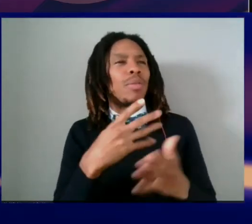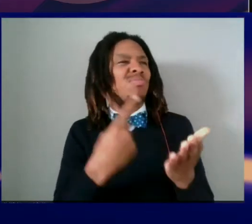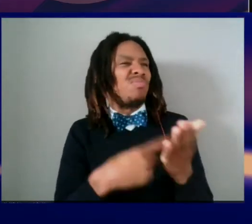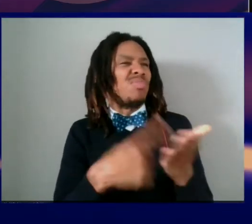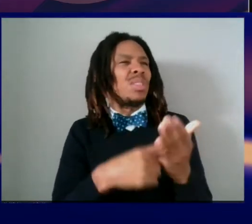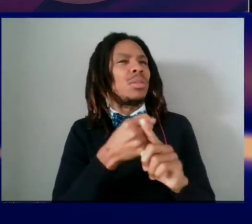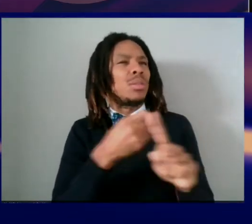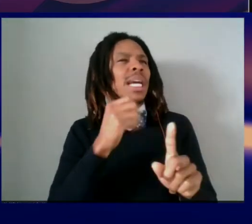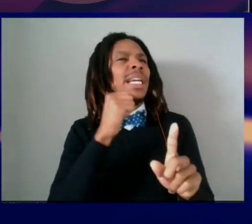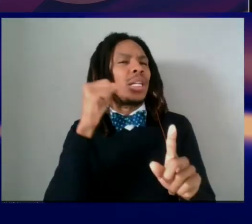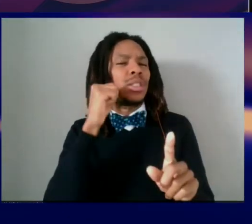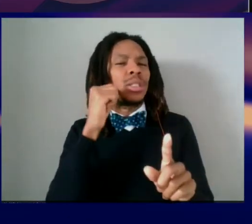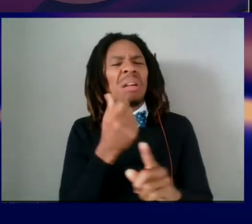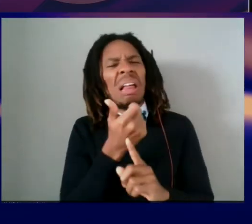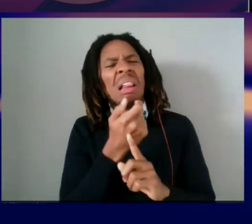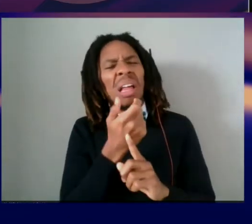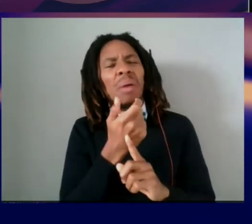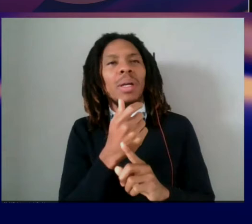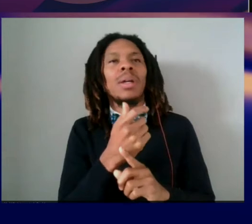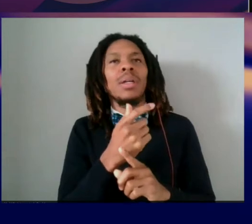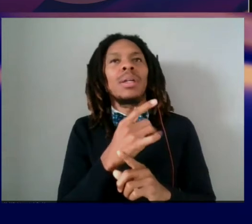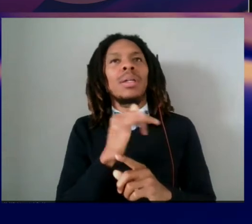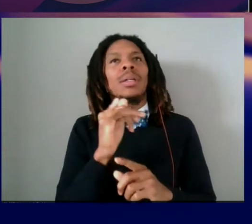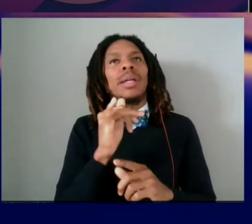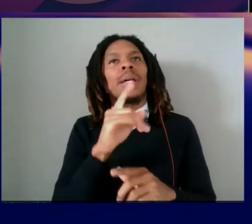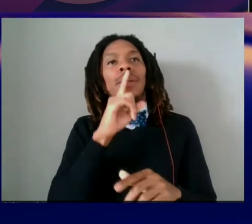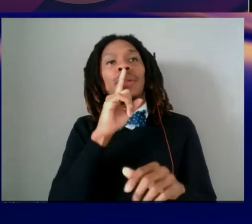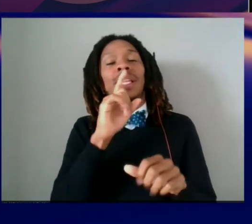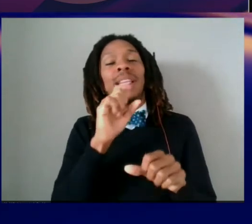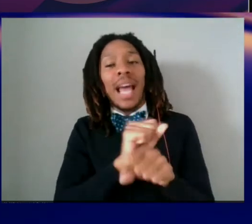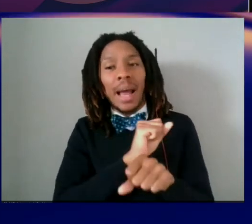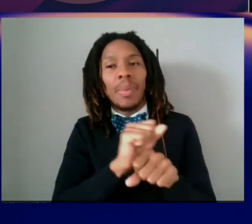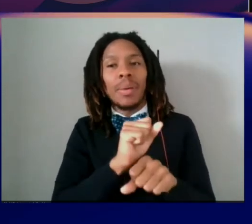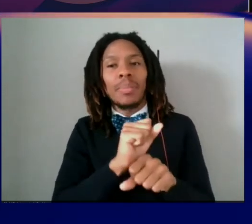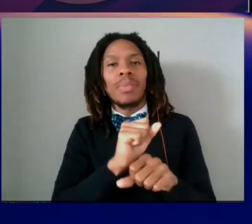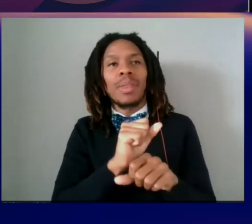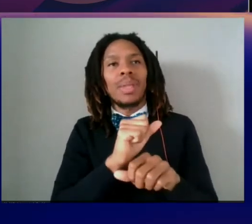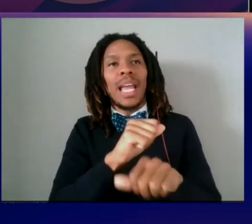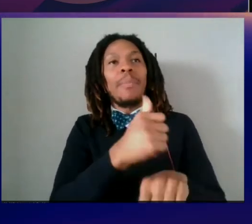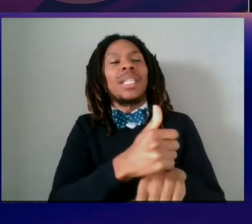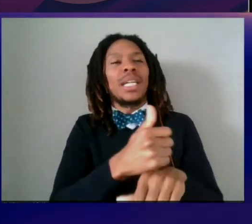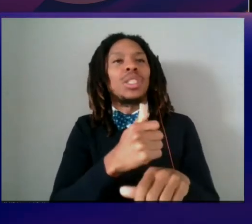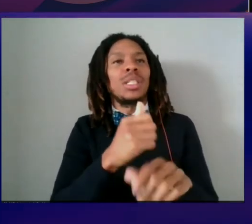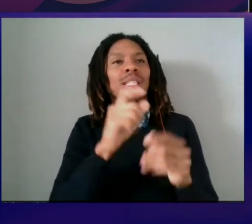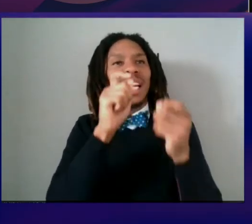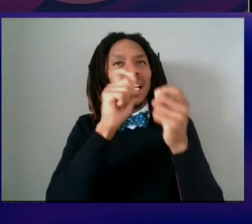A little bit. Like the actual implementation details of going in and you know,